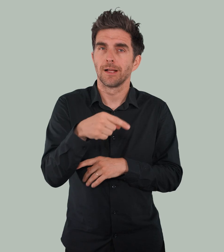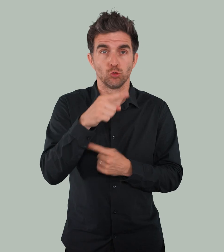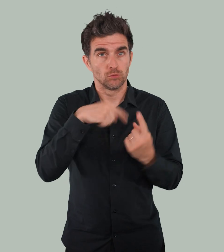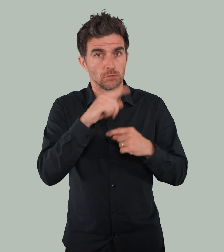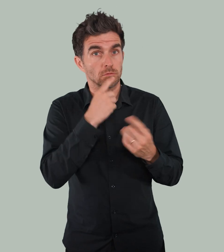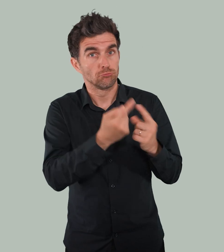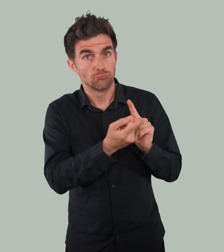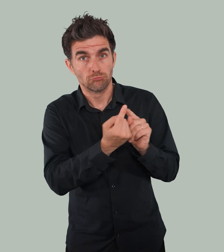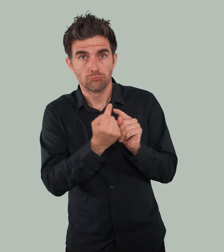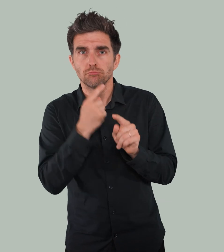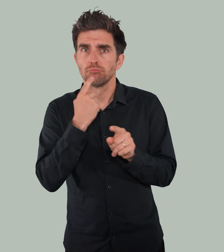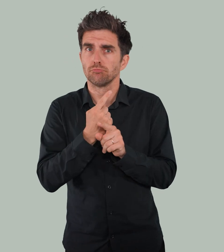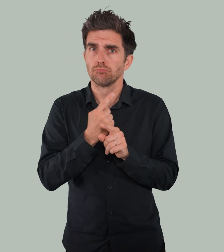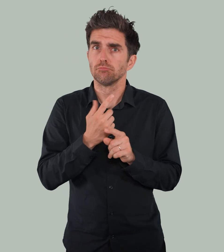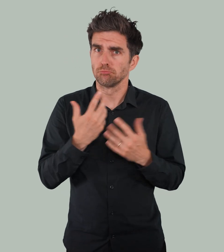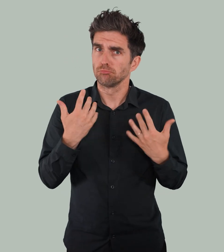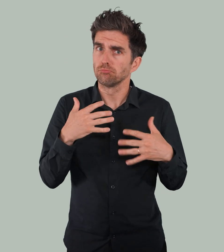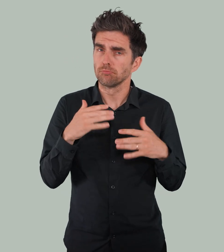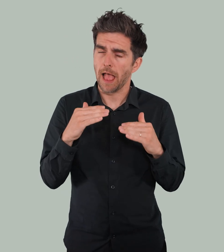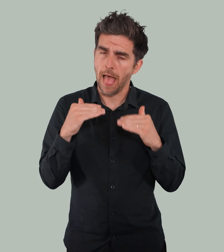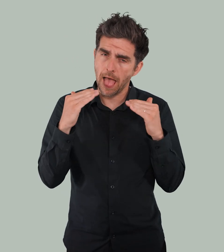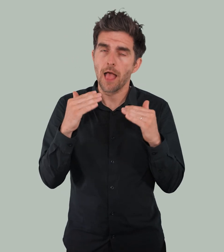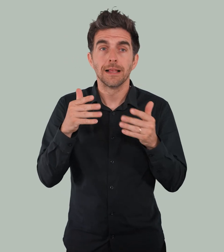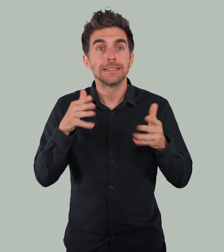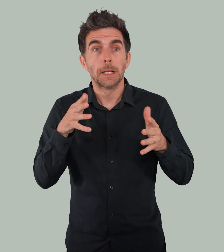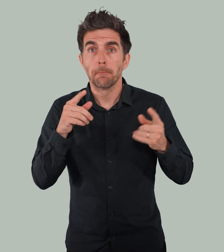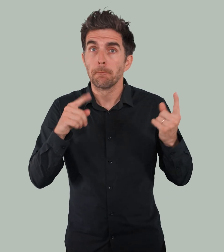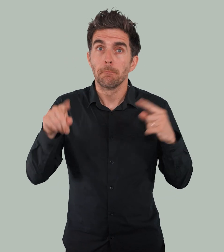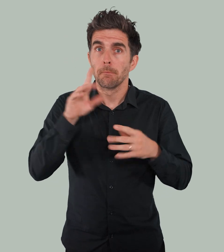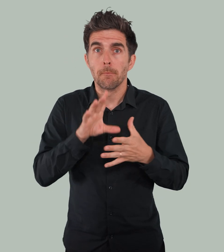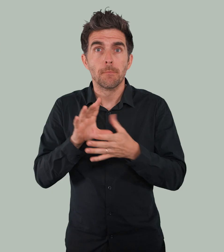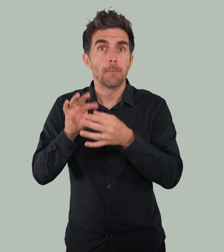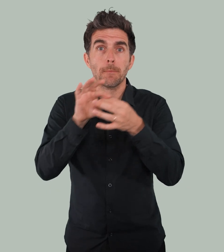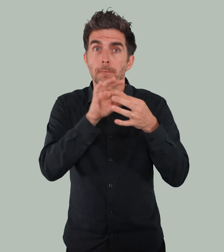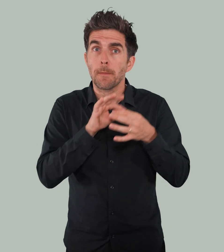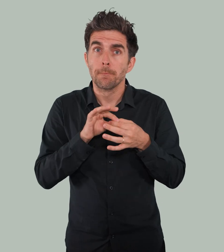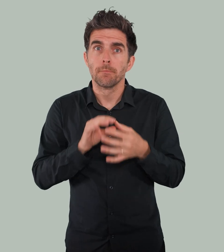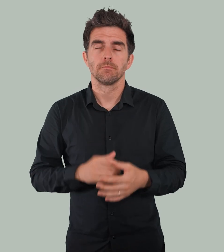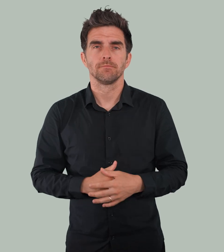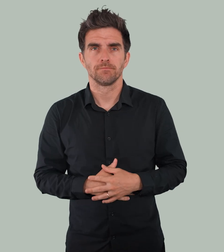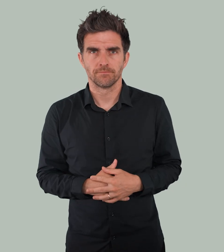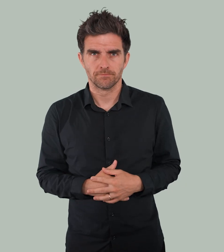of responses, highlighting a high interdependence of systems.